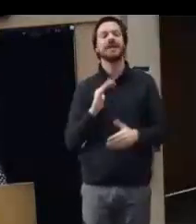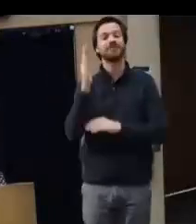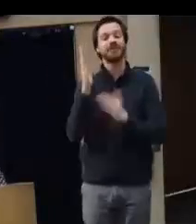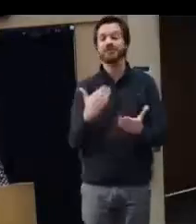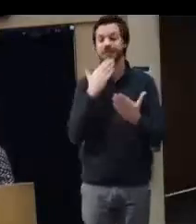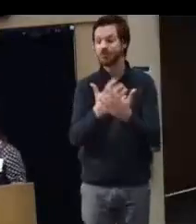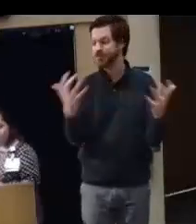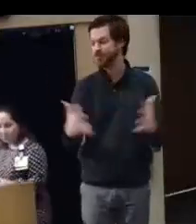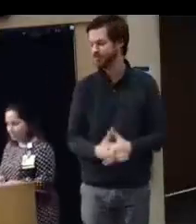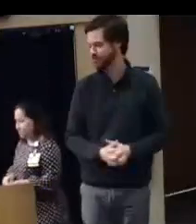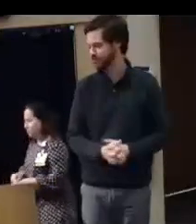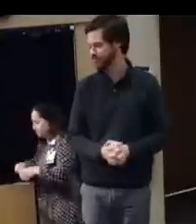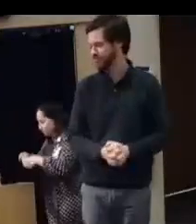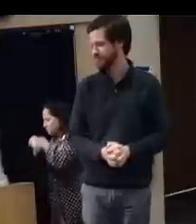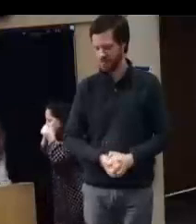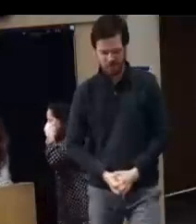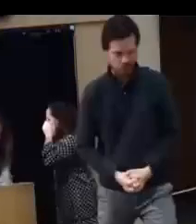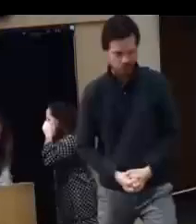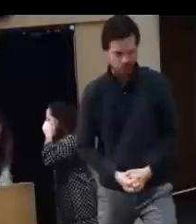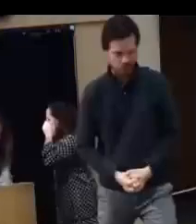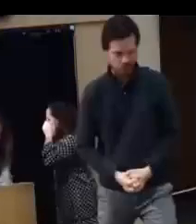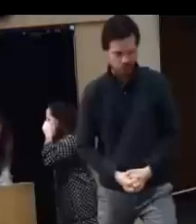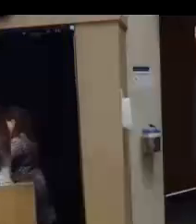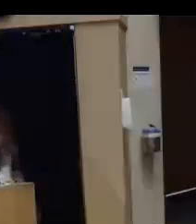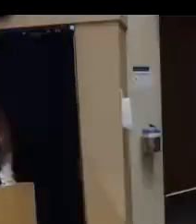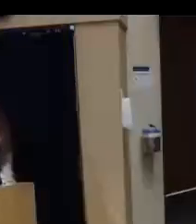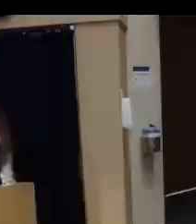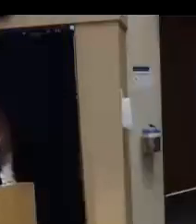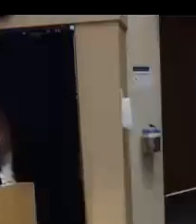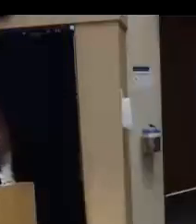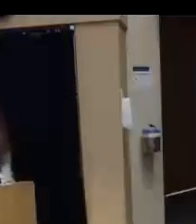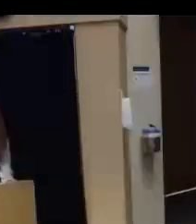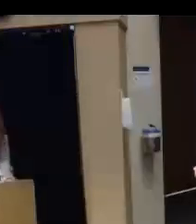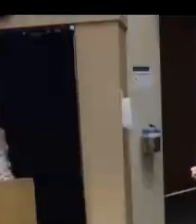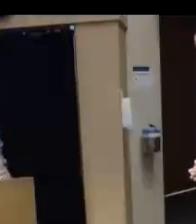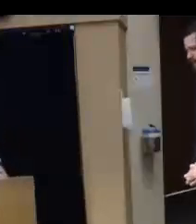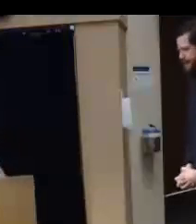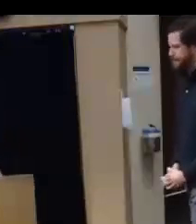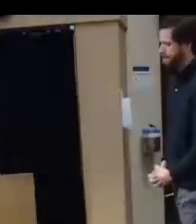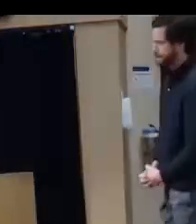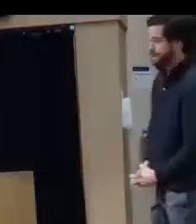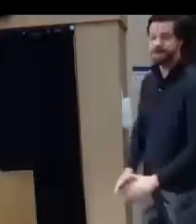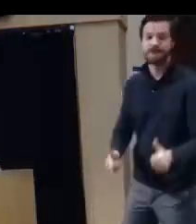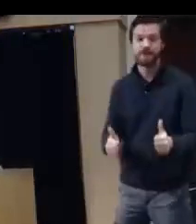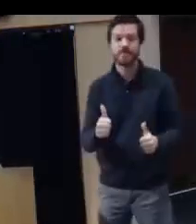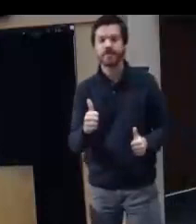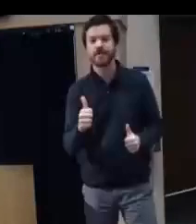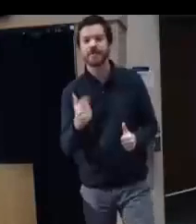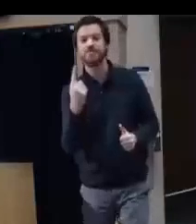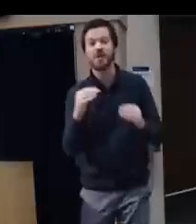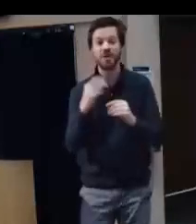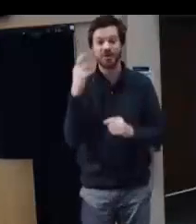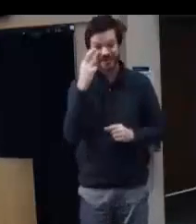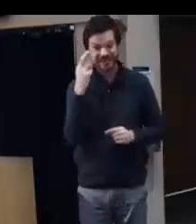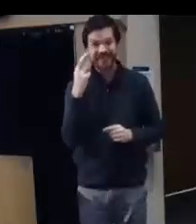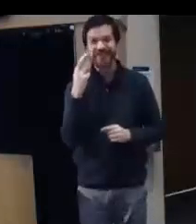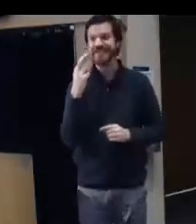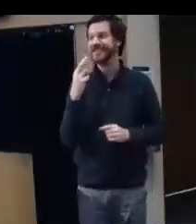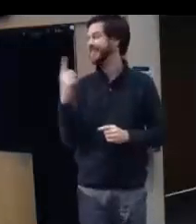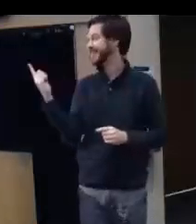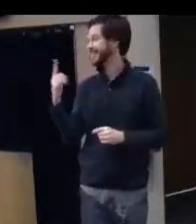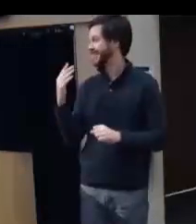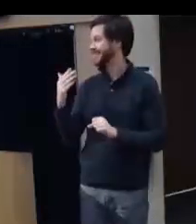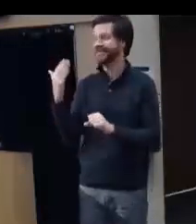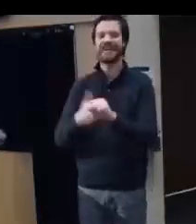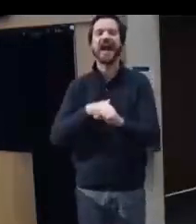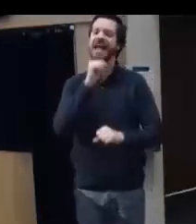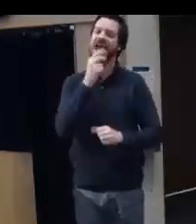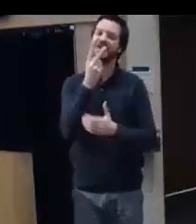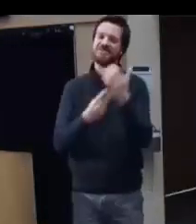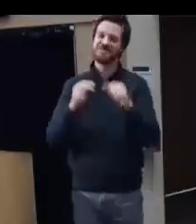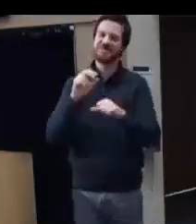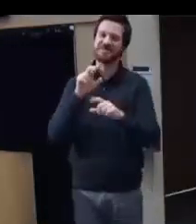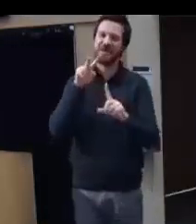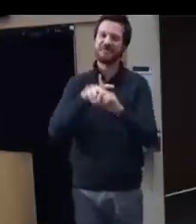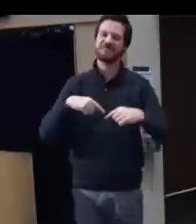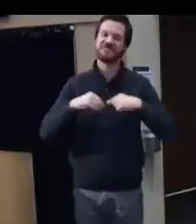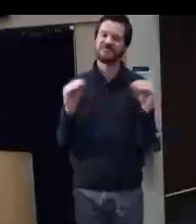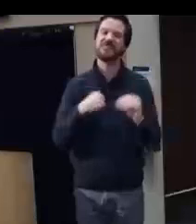much um one more reason for sapora to be fired I am not dual appointed I wish I was but all